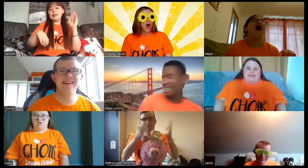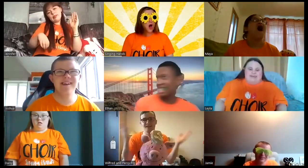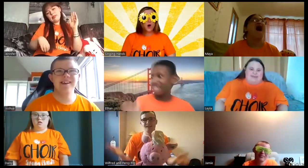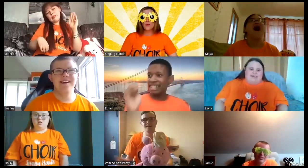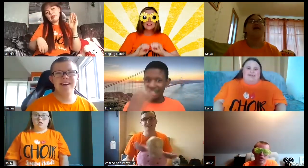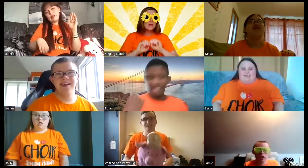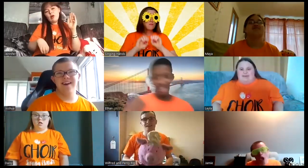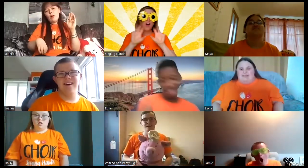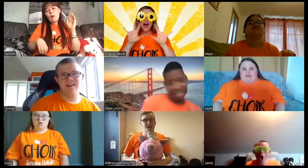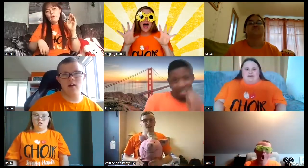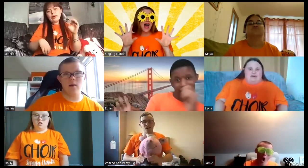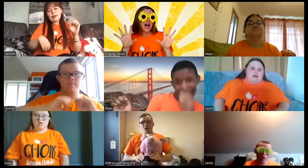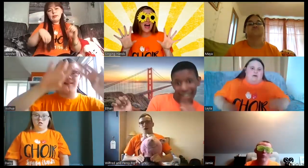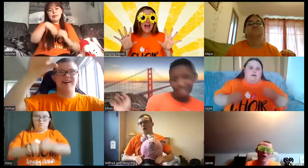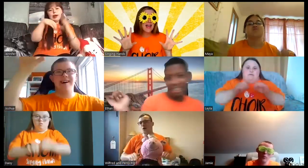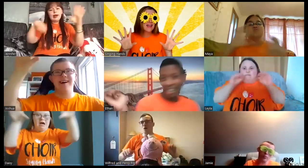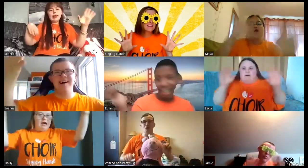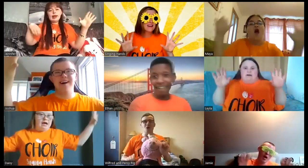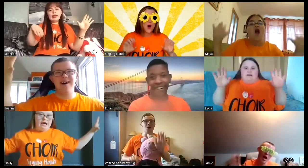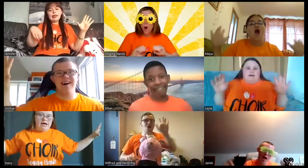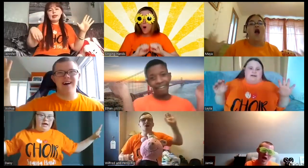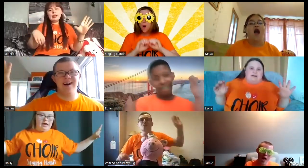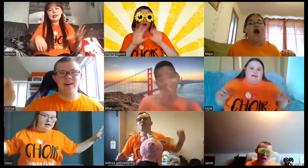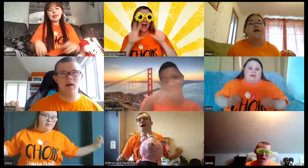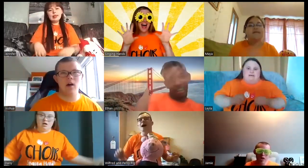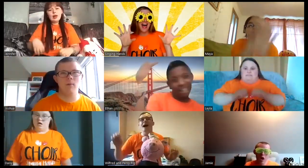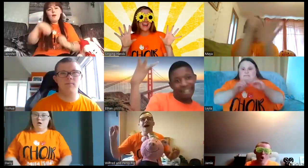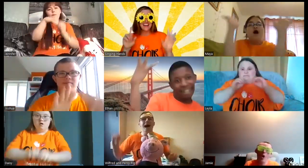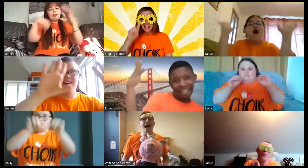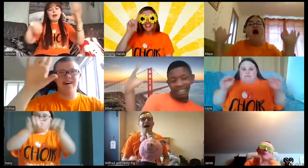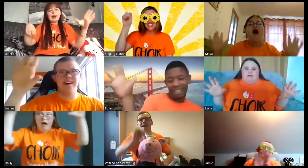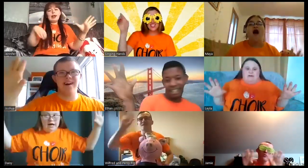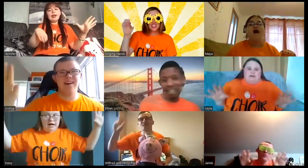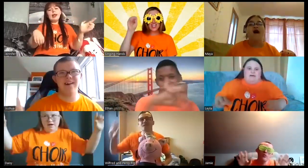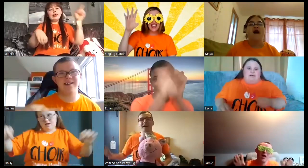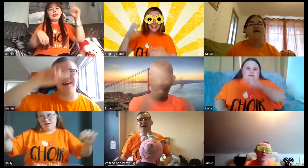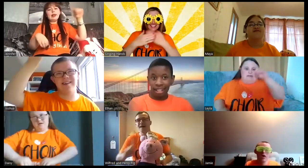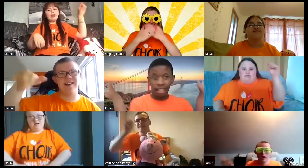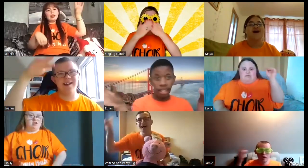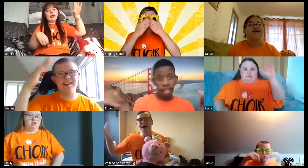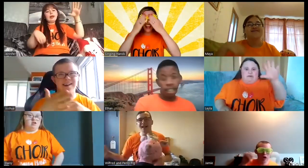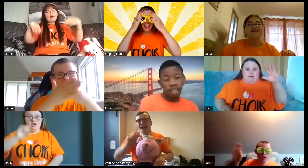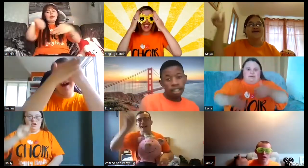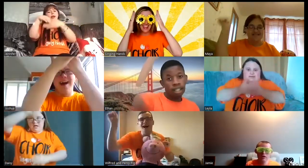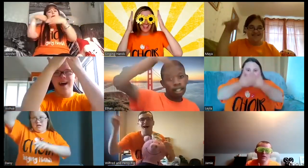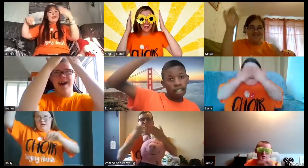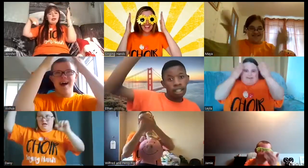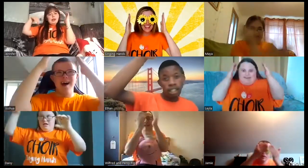Oh it's bright, oh bright, sunshiny day